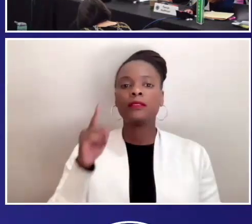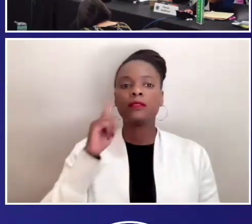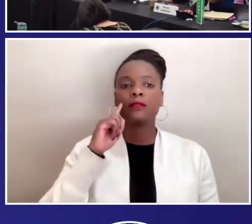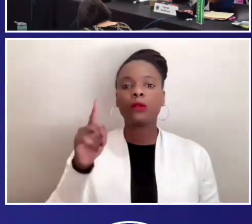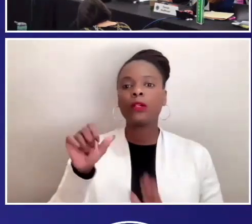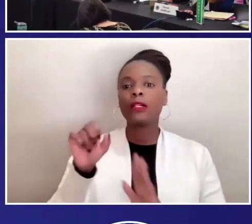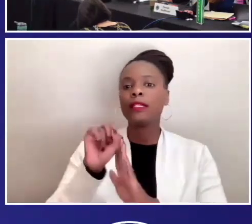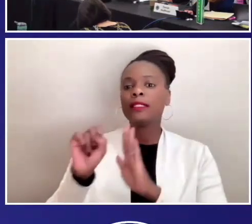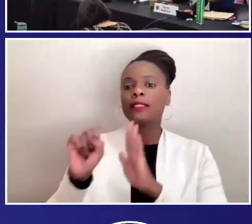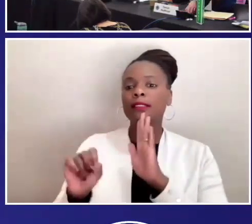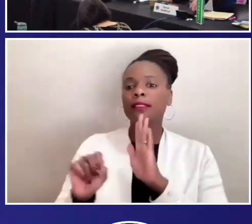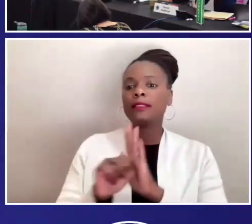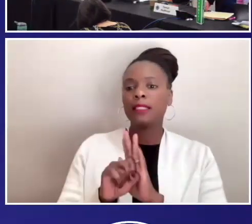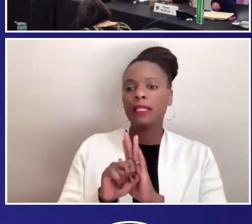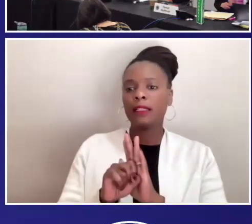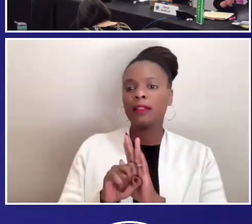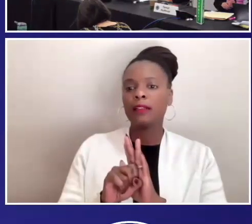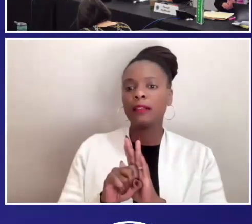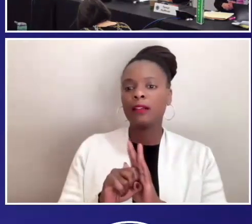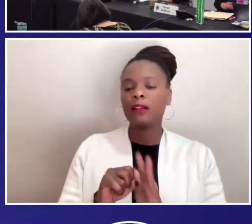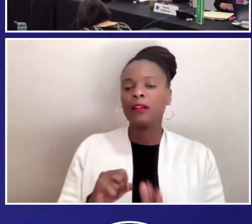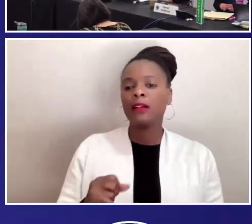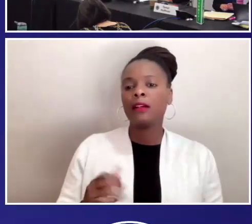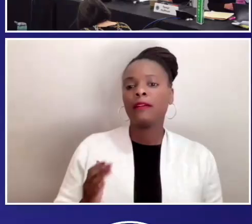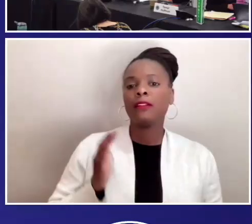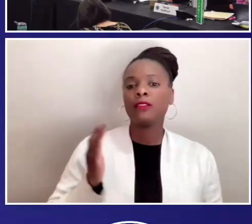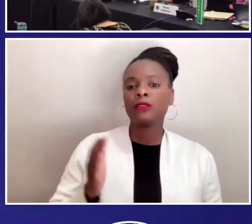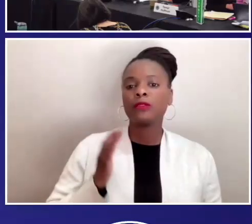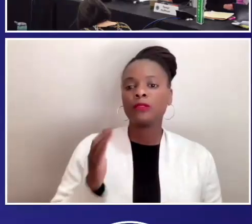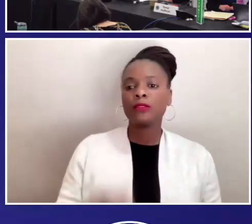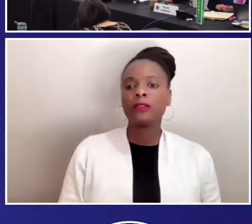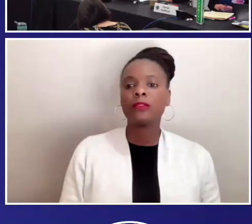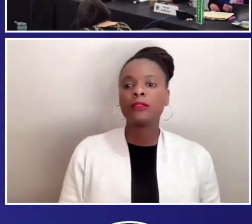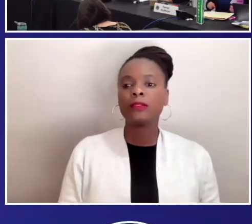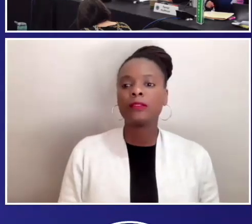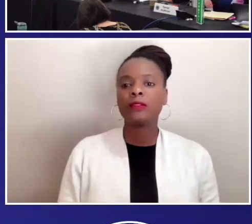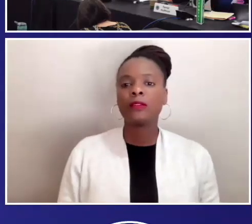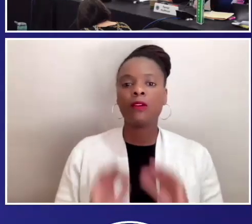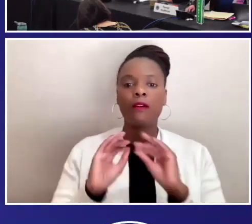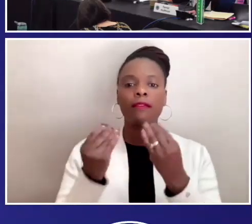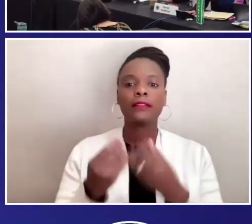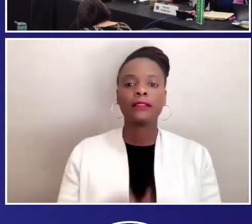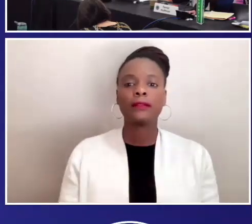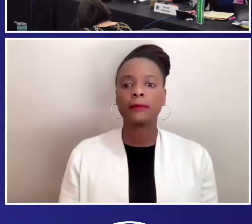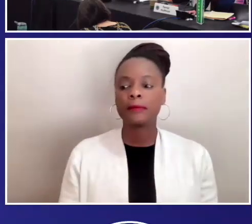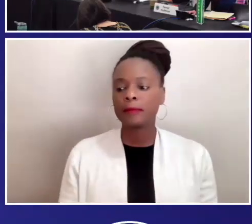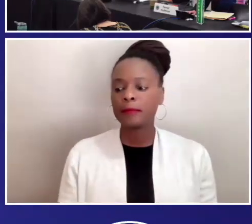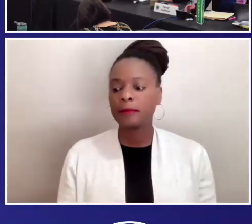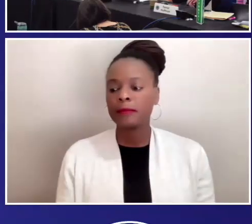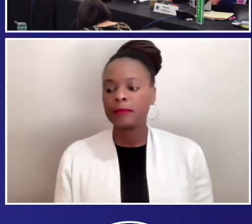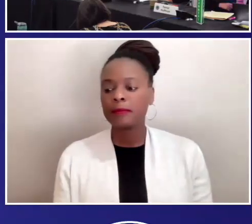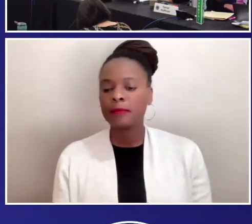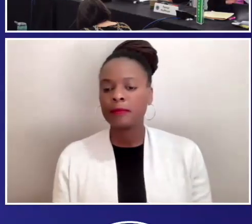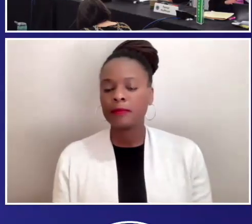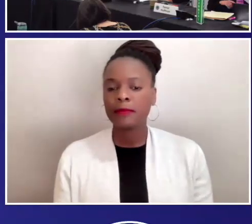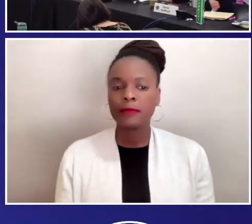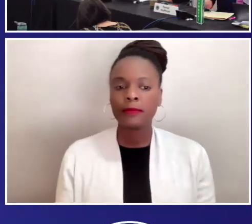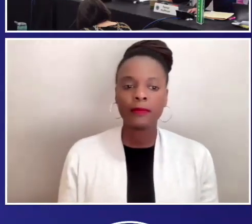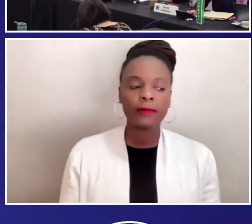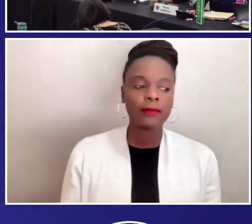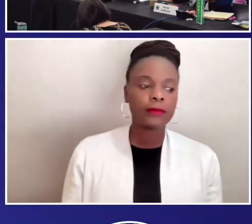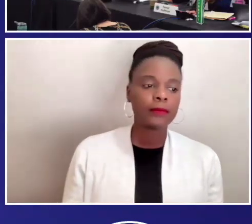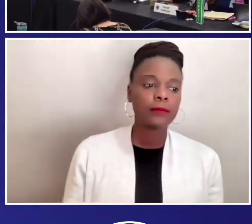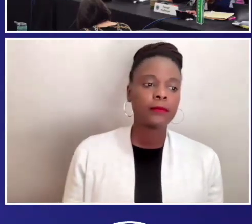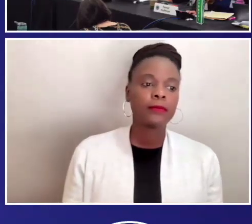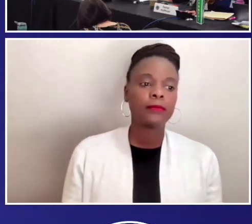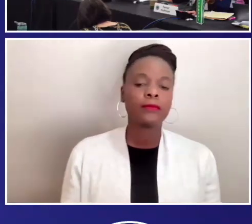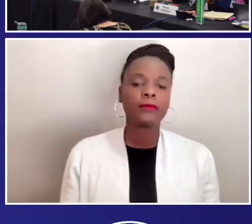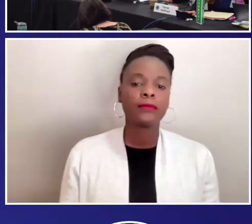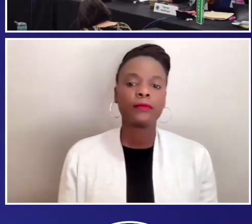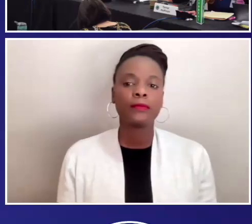office. As well as the representative for